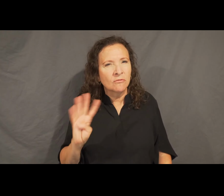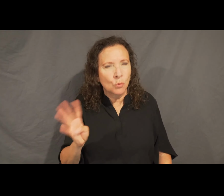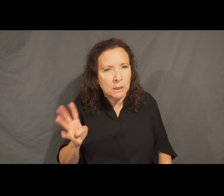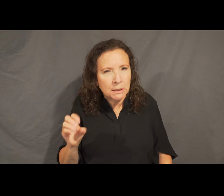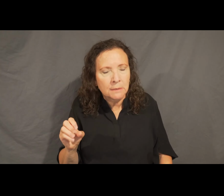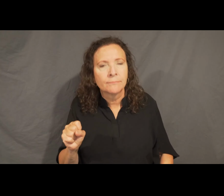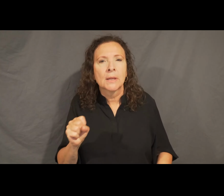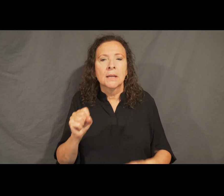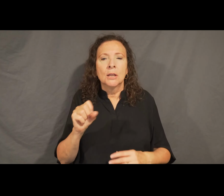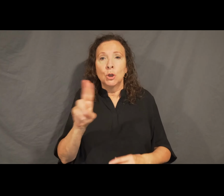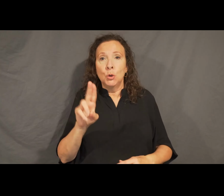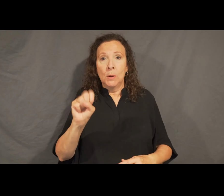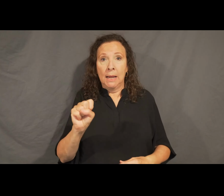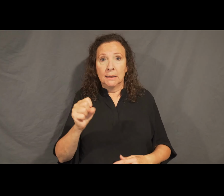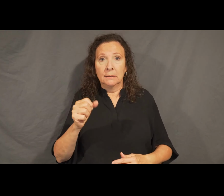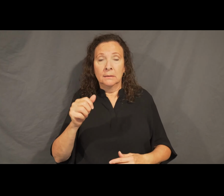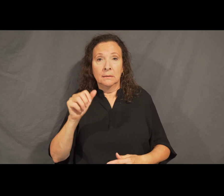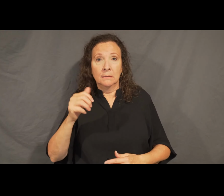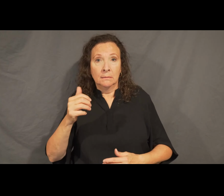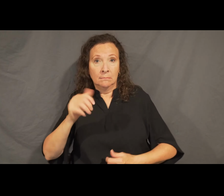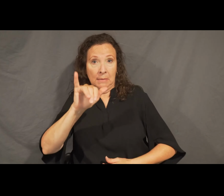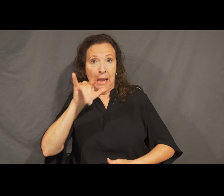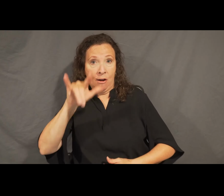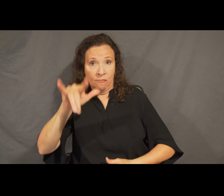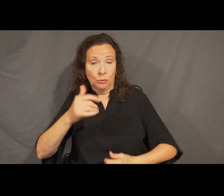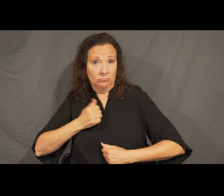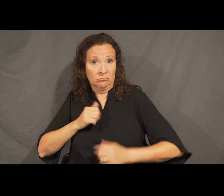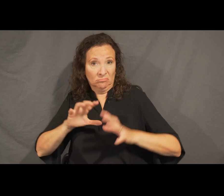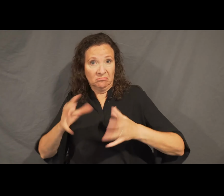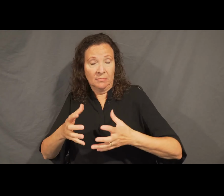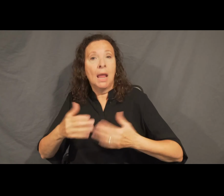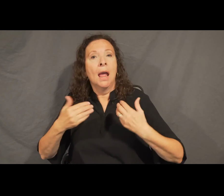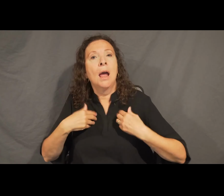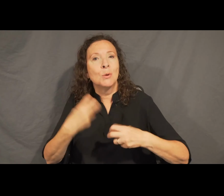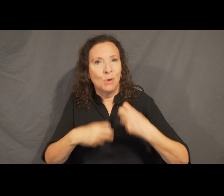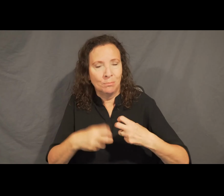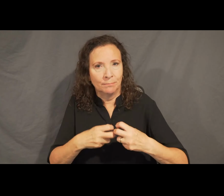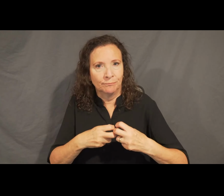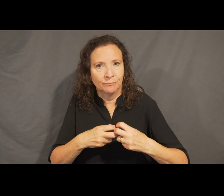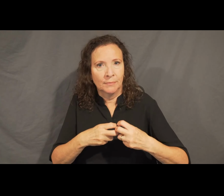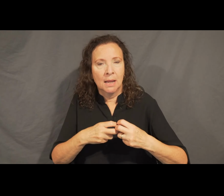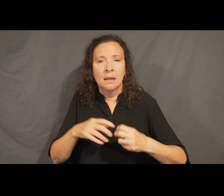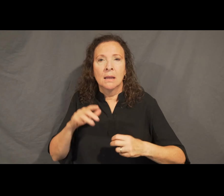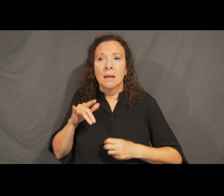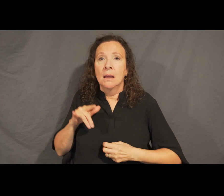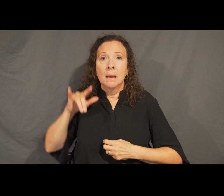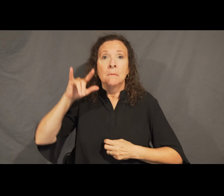The pilots were not able to keep the planes in the air and planes were crashing regularly,